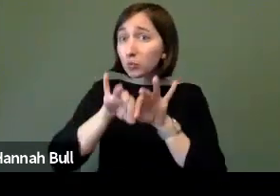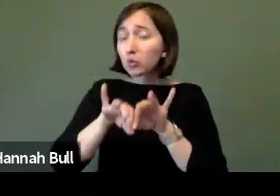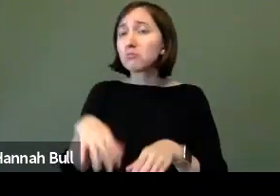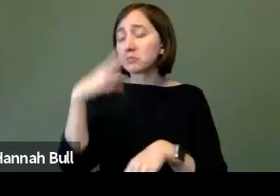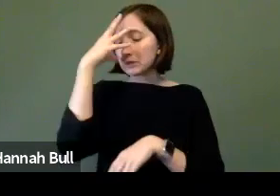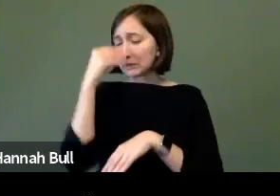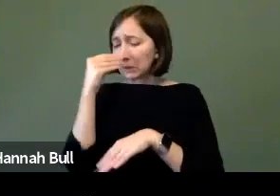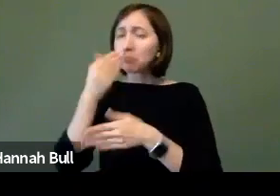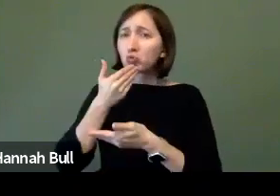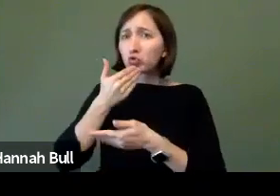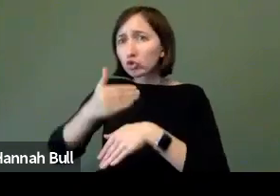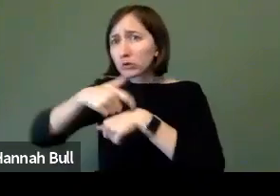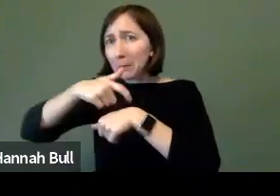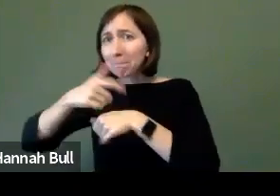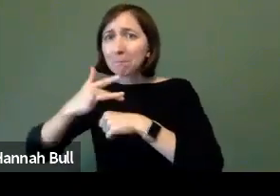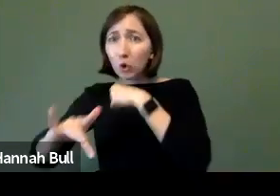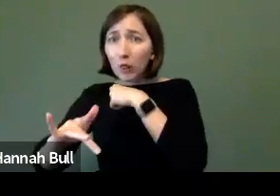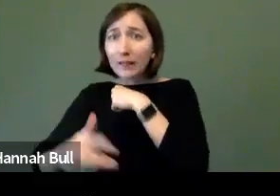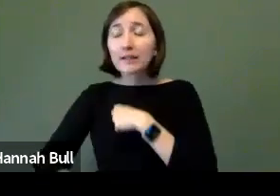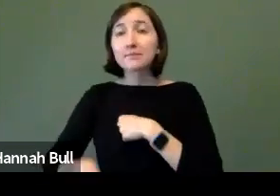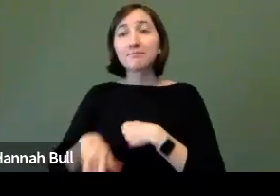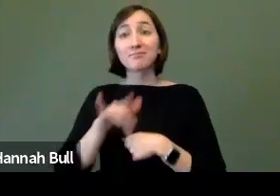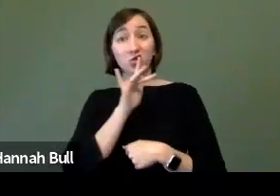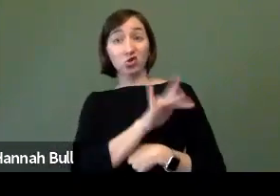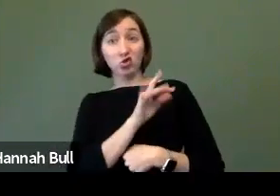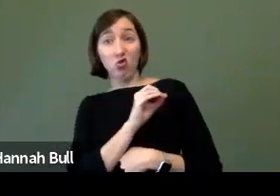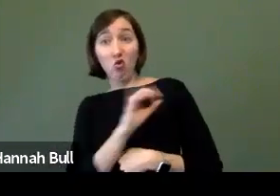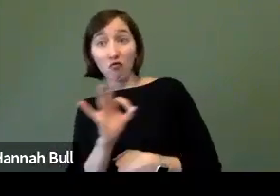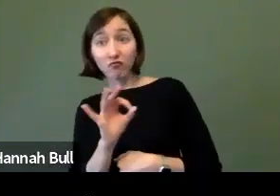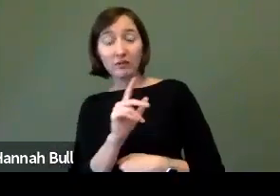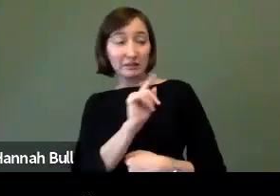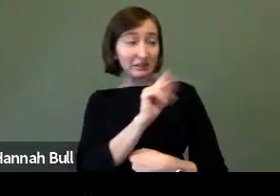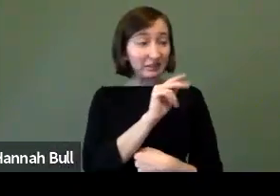Turning off the media so you are not fixating and can go to sleep.